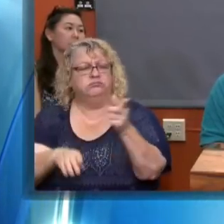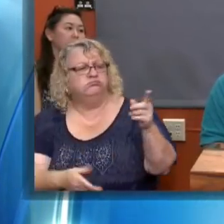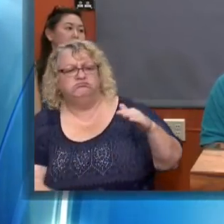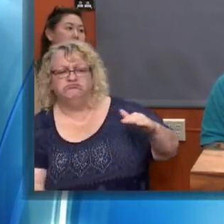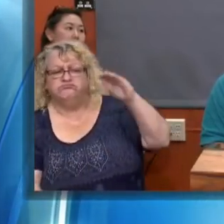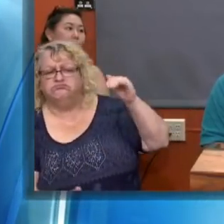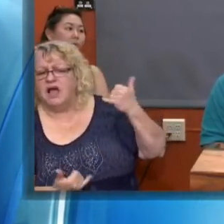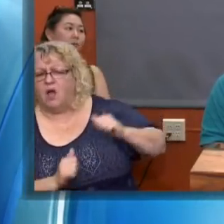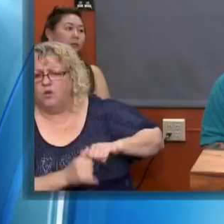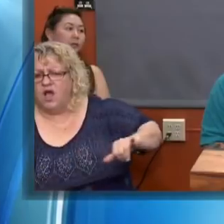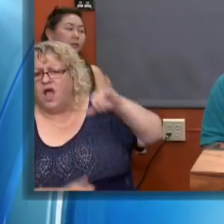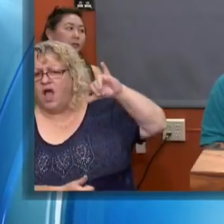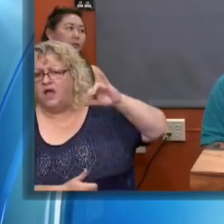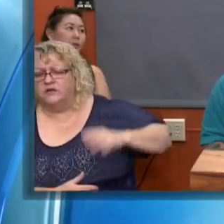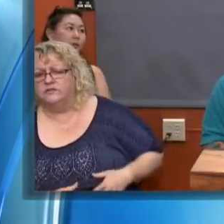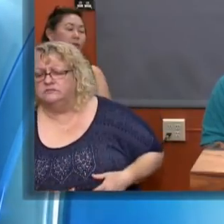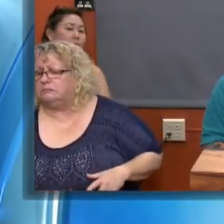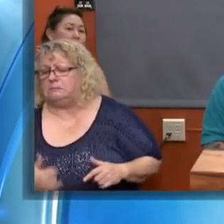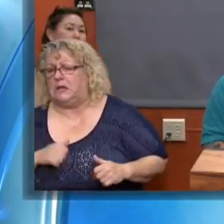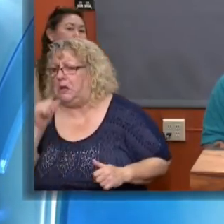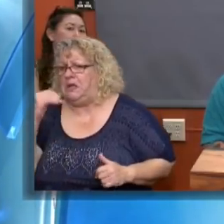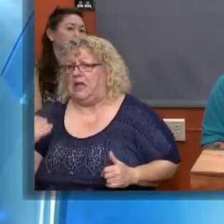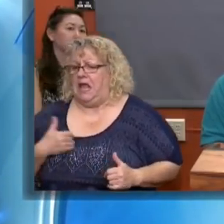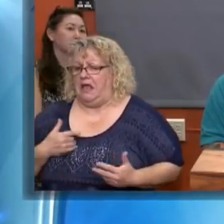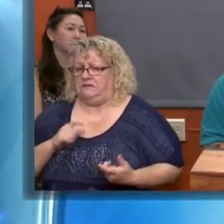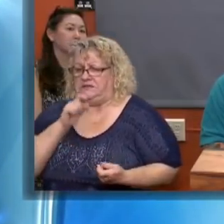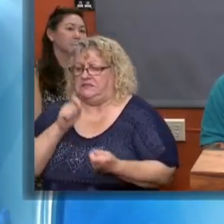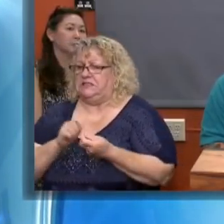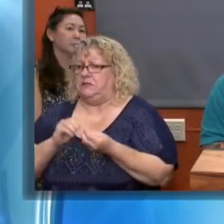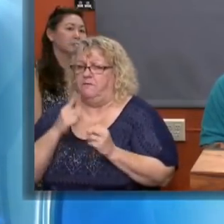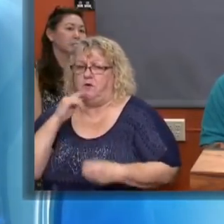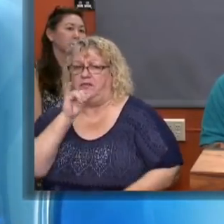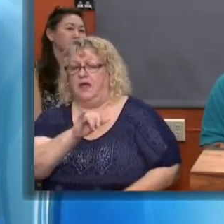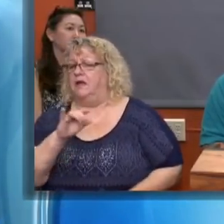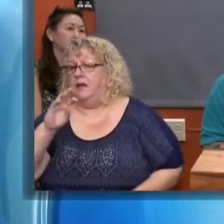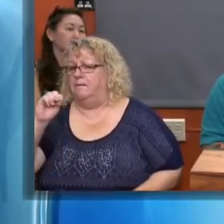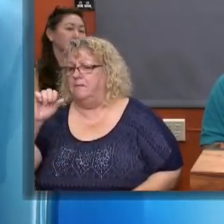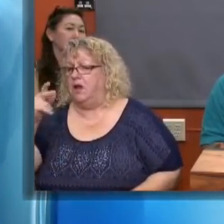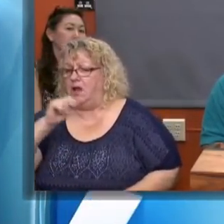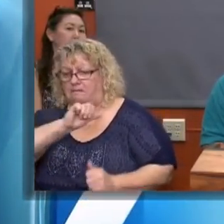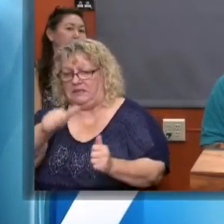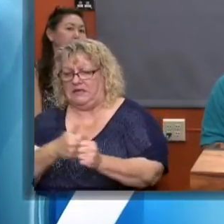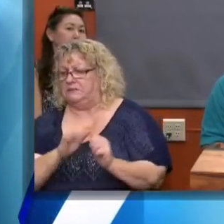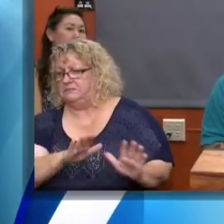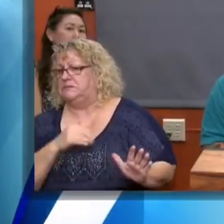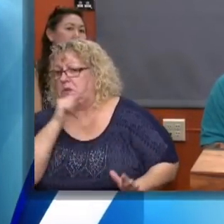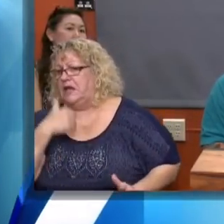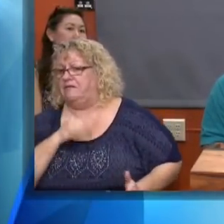CAN ACTUALLY CONTROL THE RELEASE OF WATER. I DON'T HAVE THE HEIGHT OF